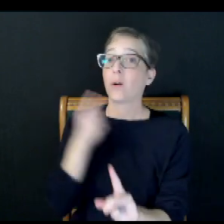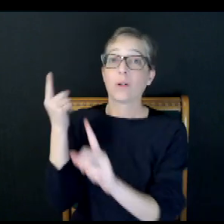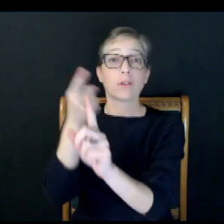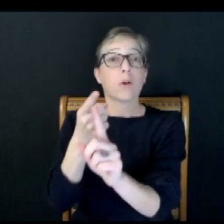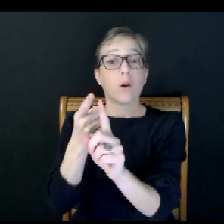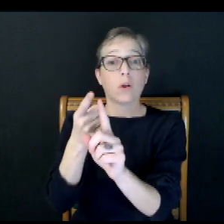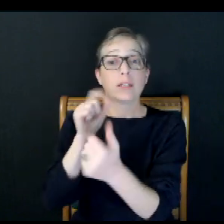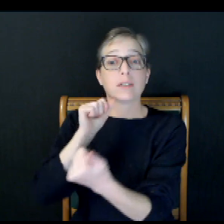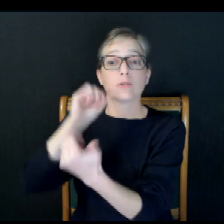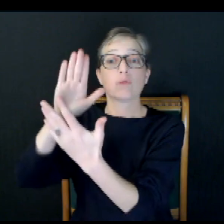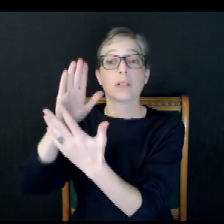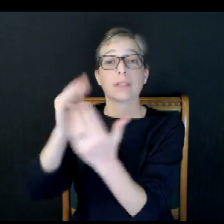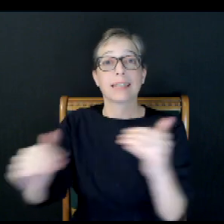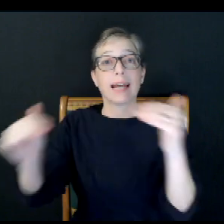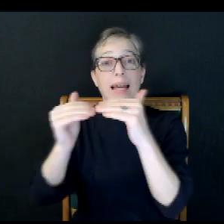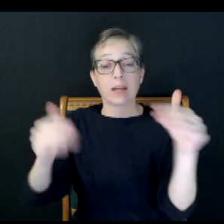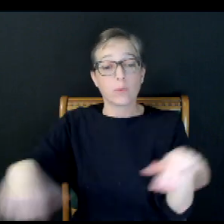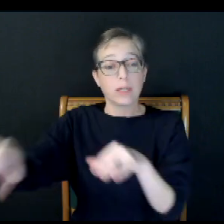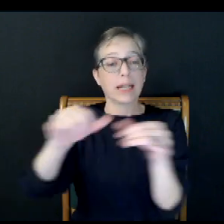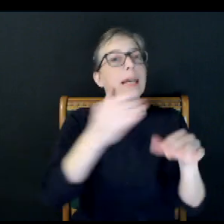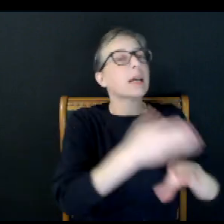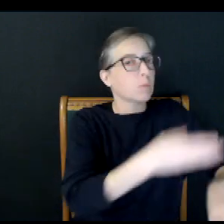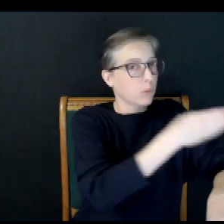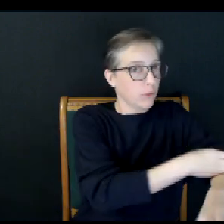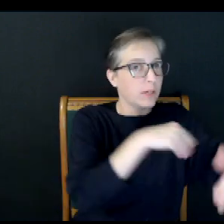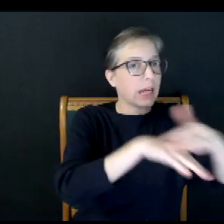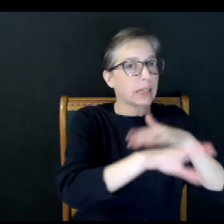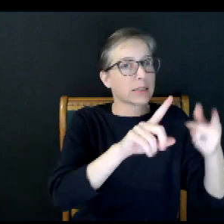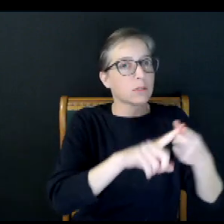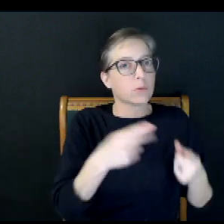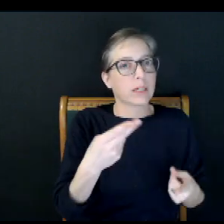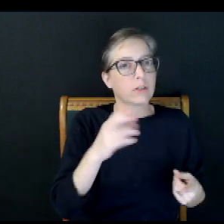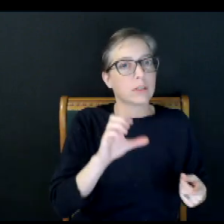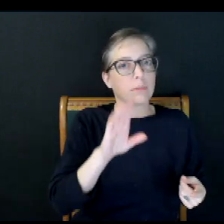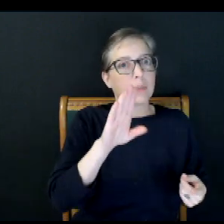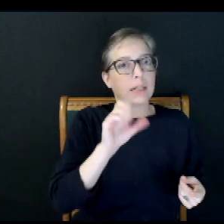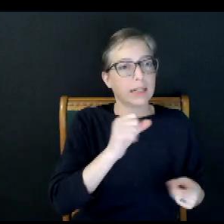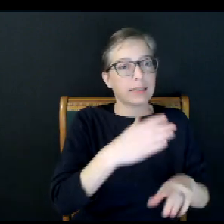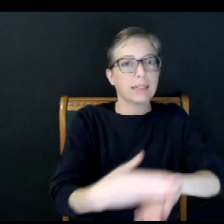access to HCBS and community living outcomes for people of color.